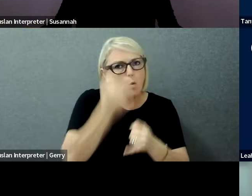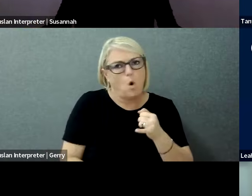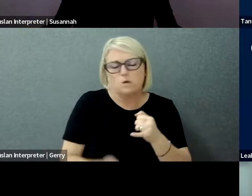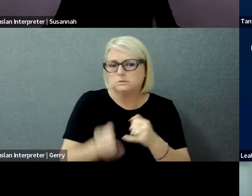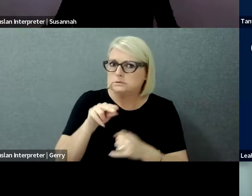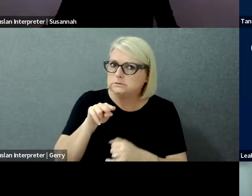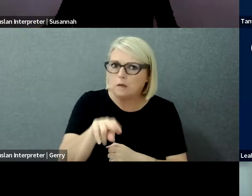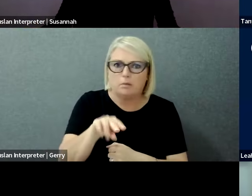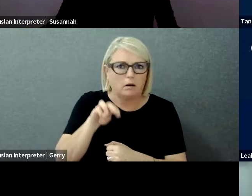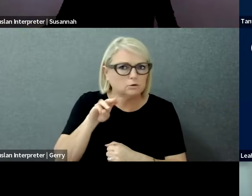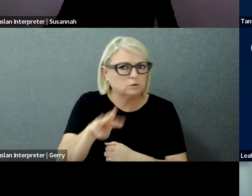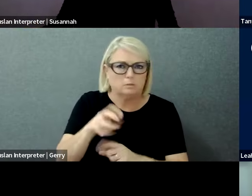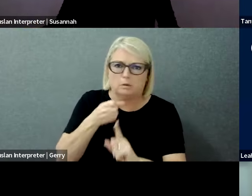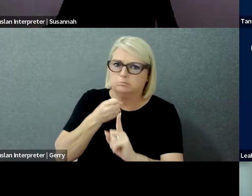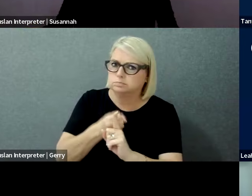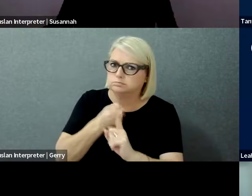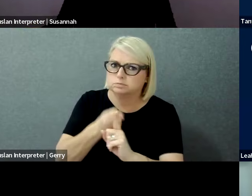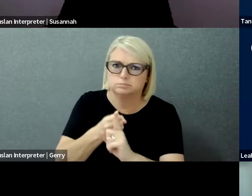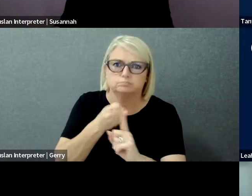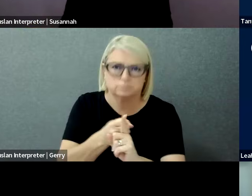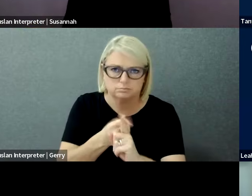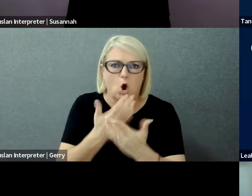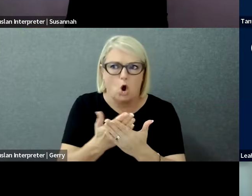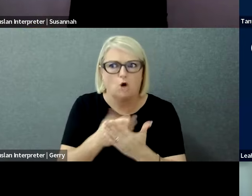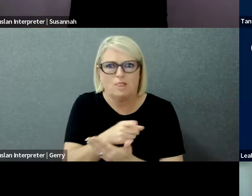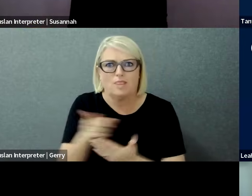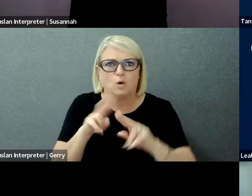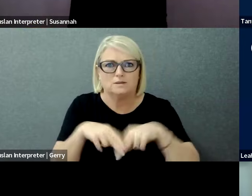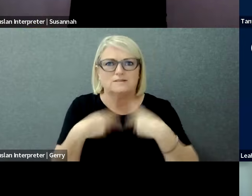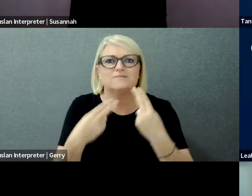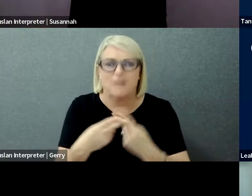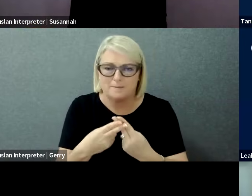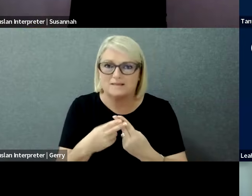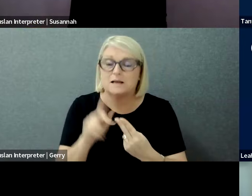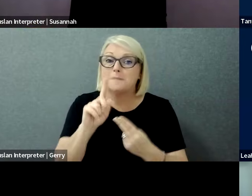and it's a lot harder for them. So integration is essentially around reducing that load on